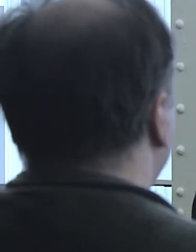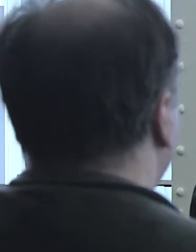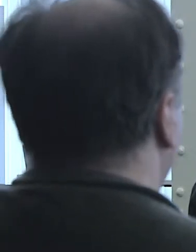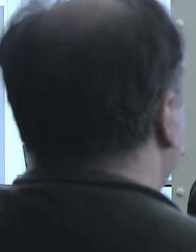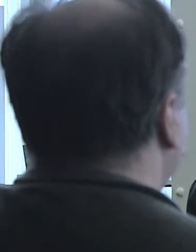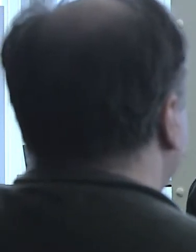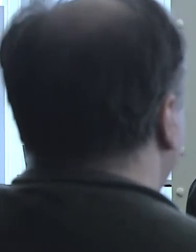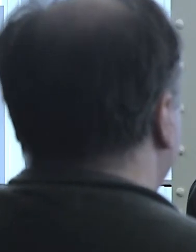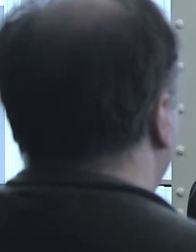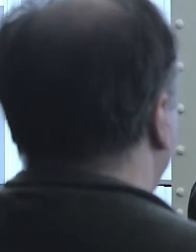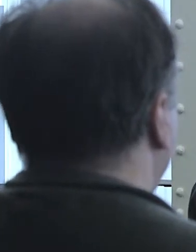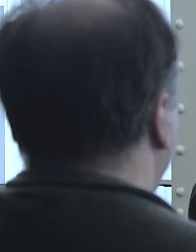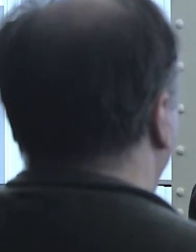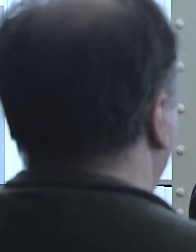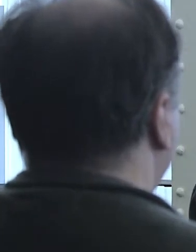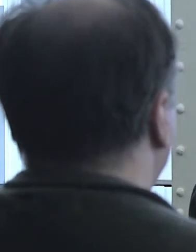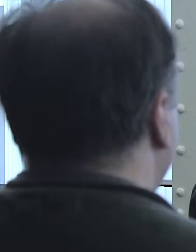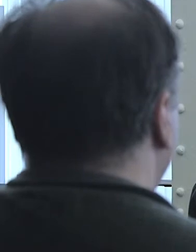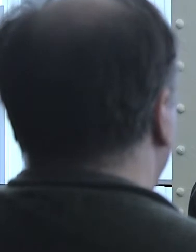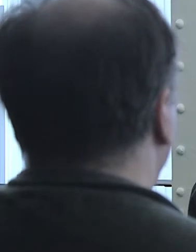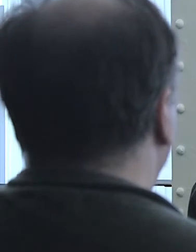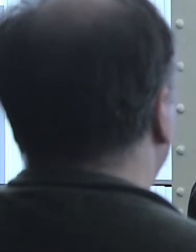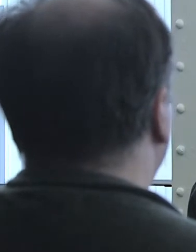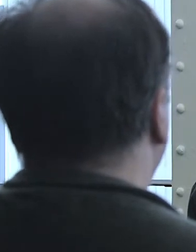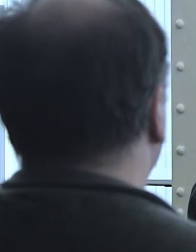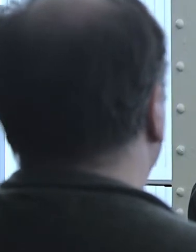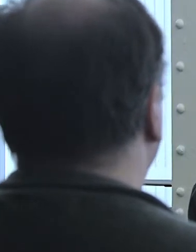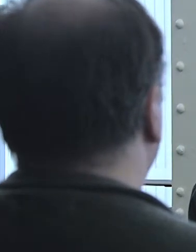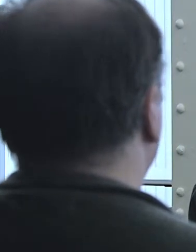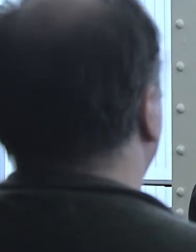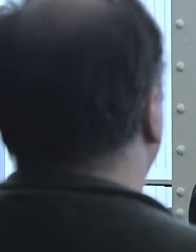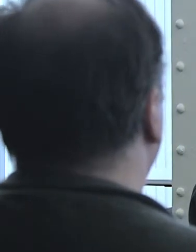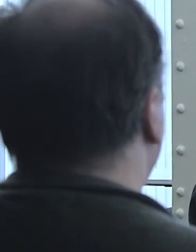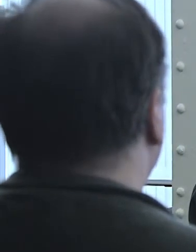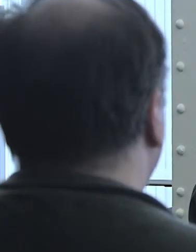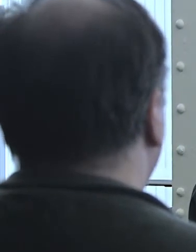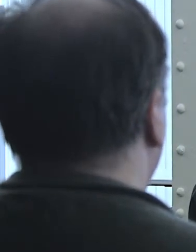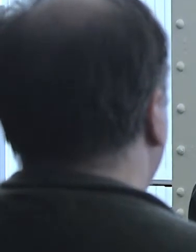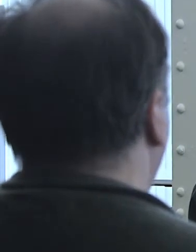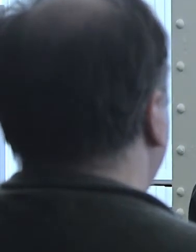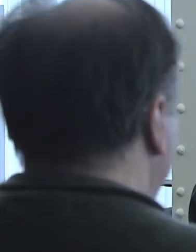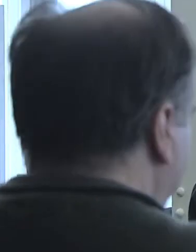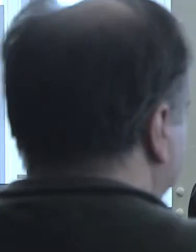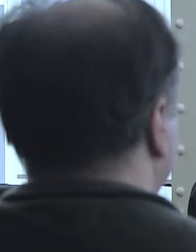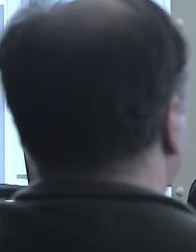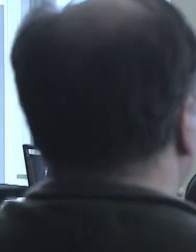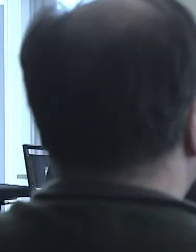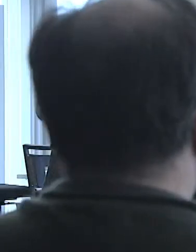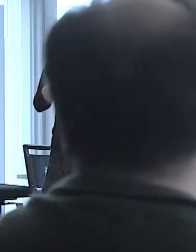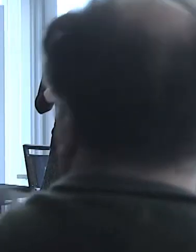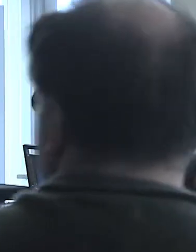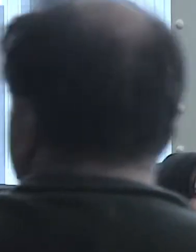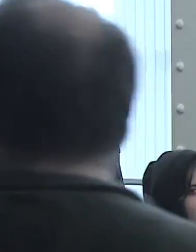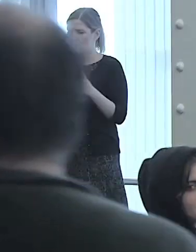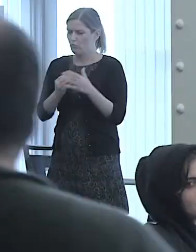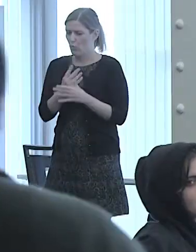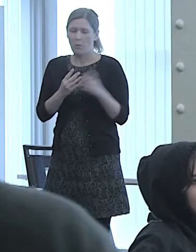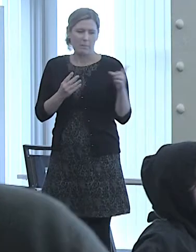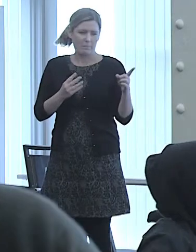and end up being part of the oppression. Where would you put personal growth in that? The question is, where would you put personal growth,